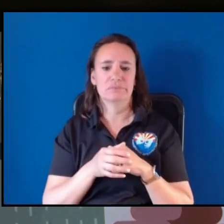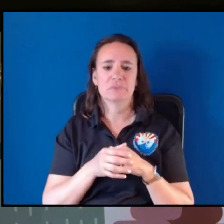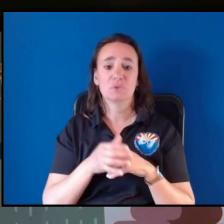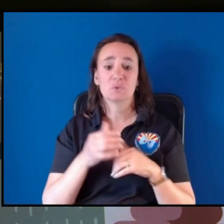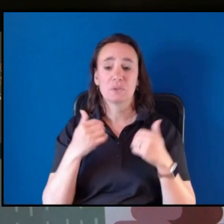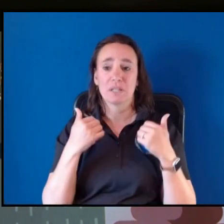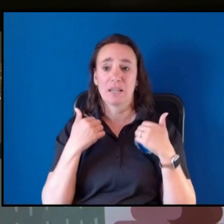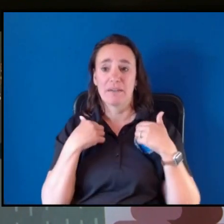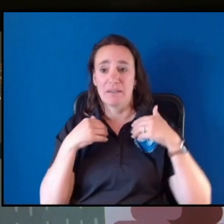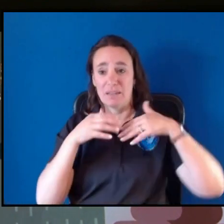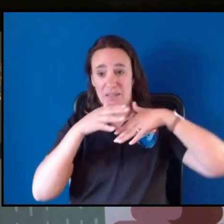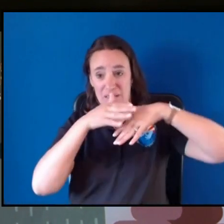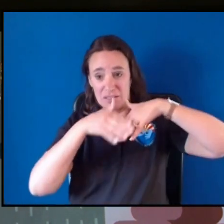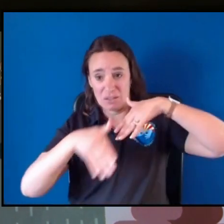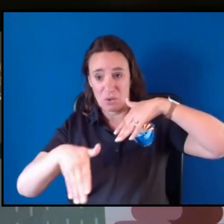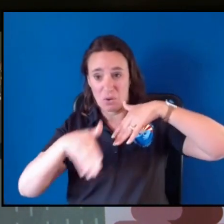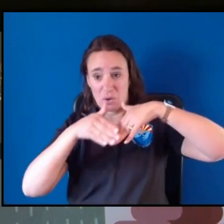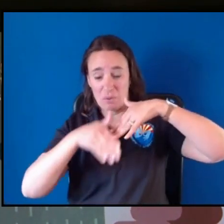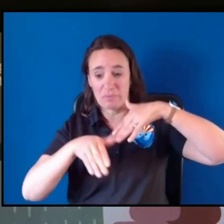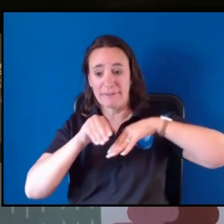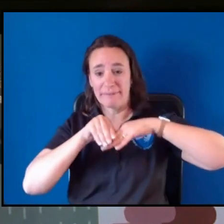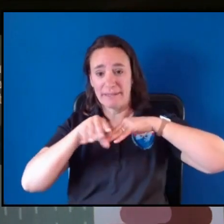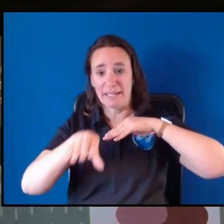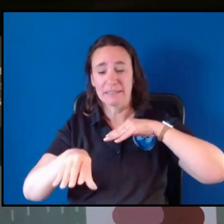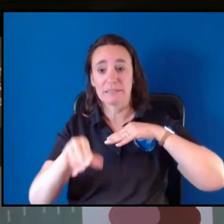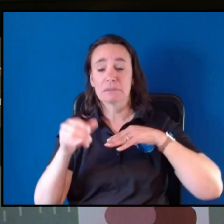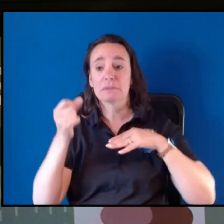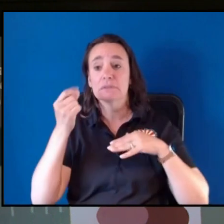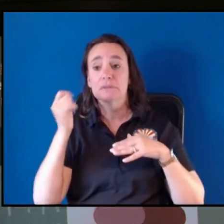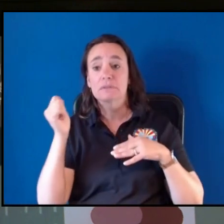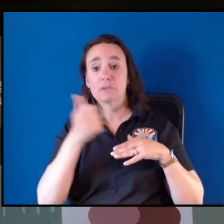water comes down. So, if you live in the bottom of a